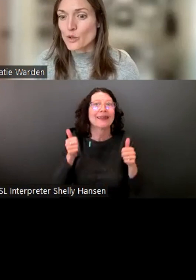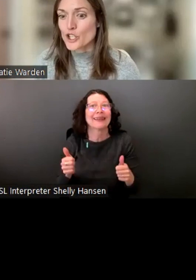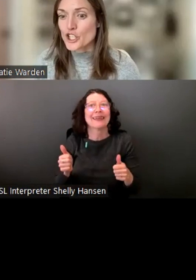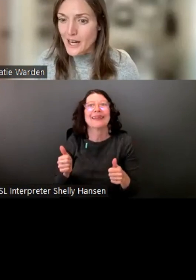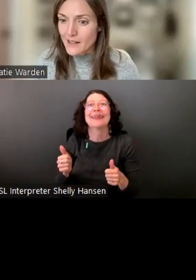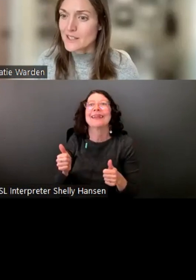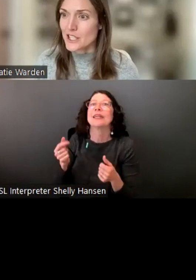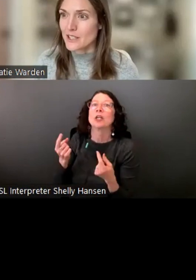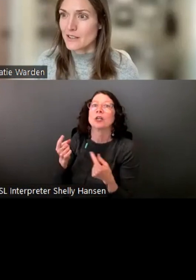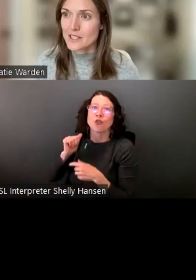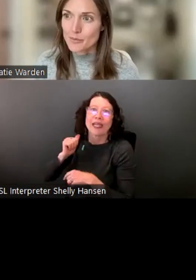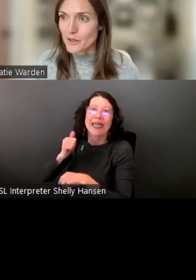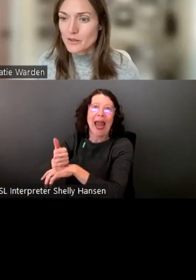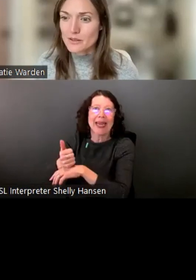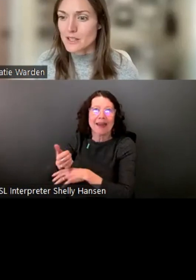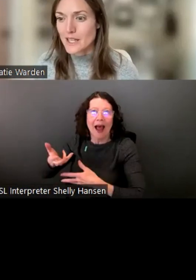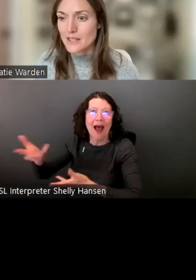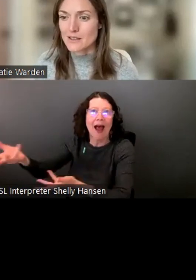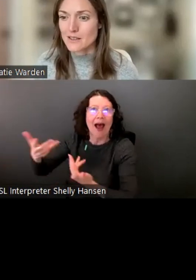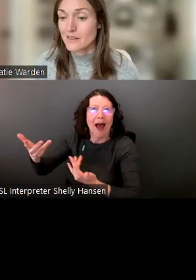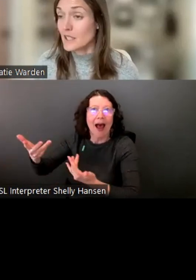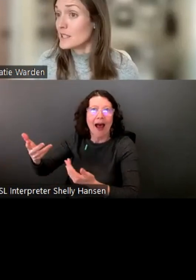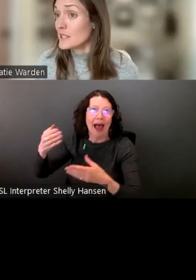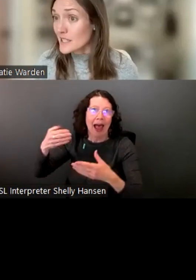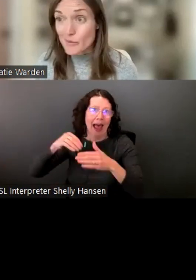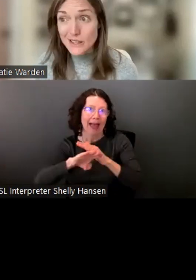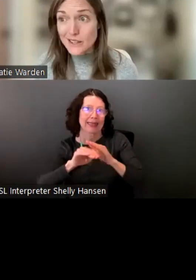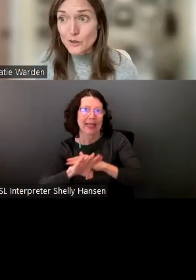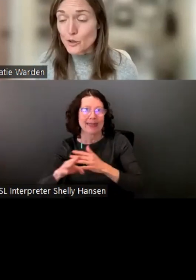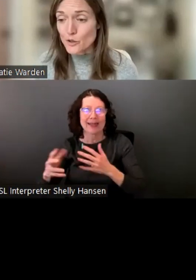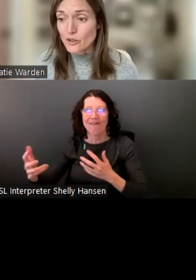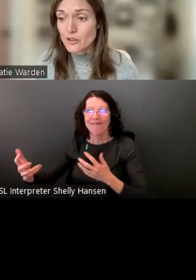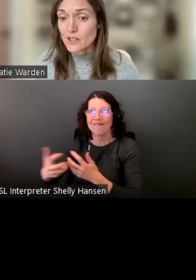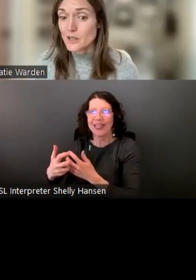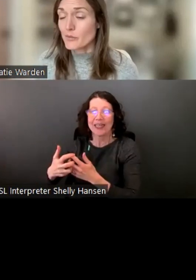We're challenging our typical standard, seemingly neutral,